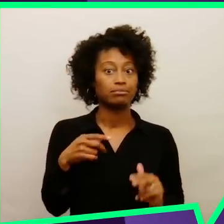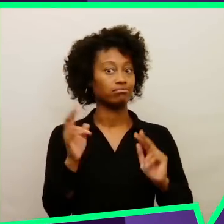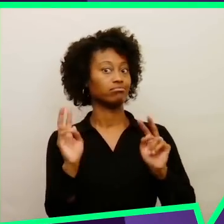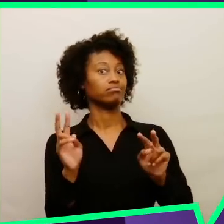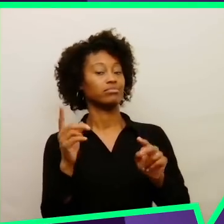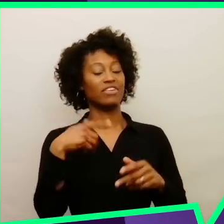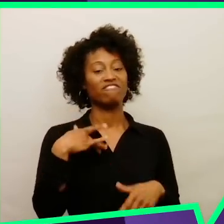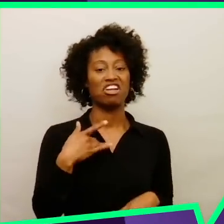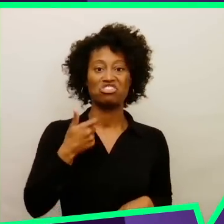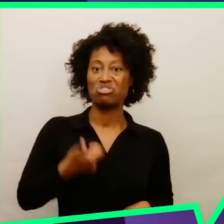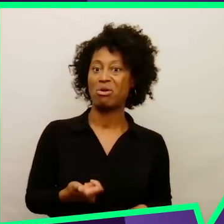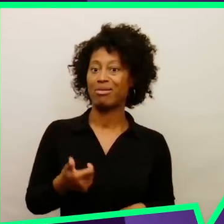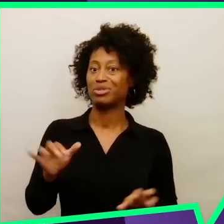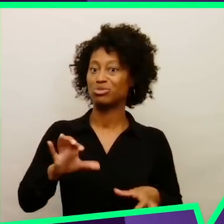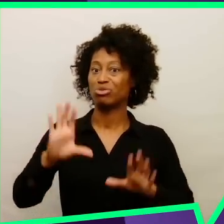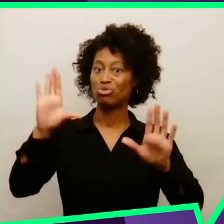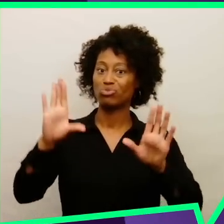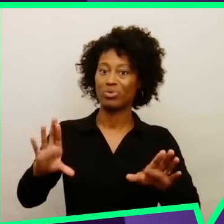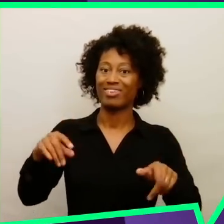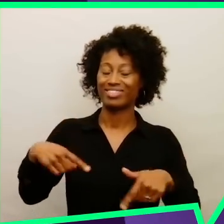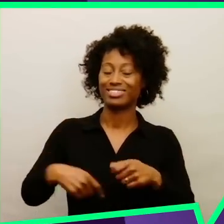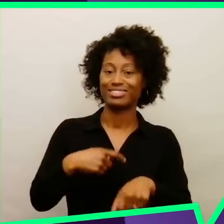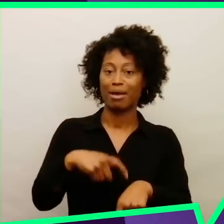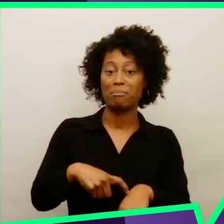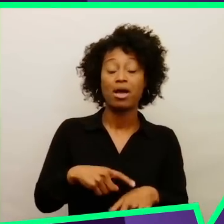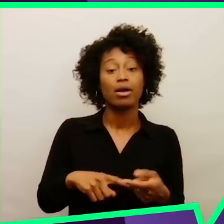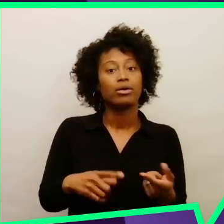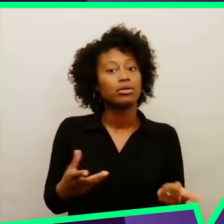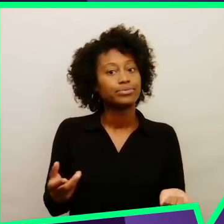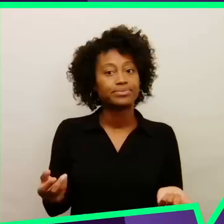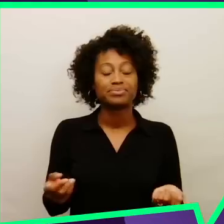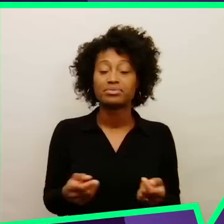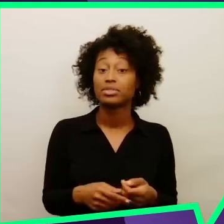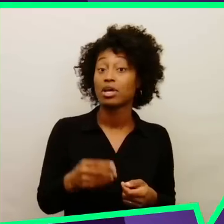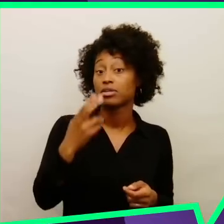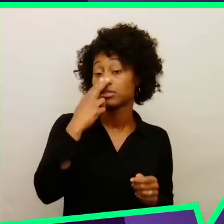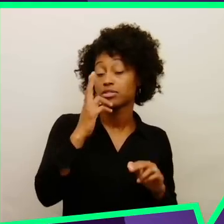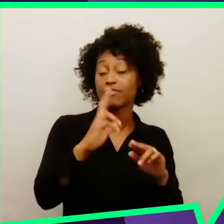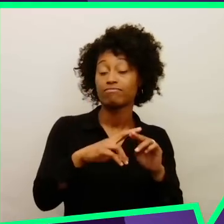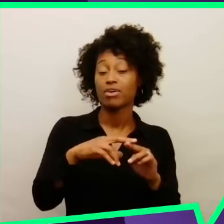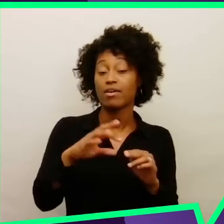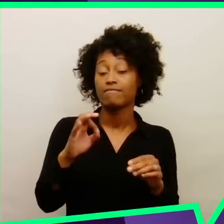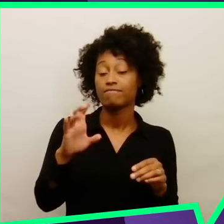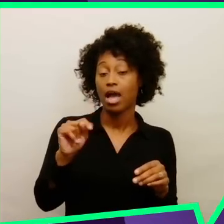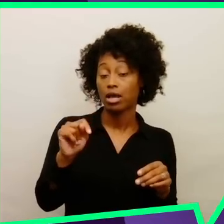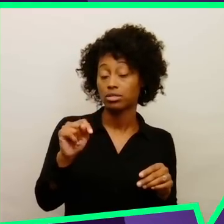and certainly, doing well right off the jump. Fun fact, everybody, Grand Oak National